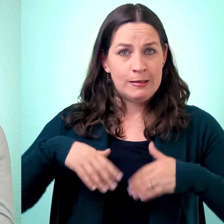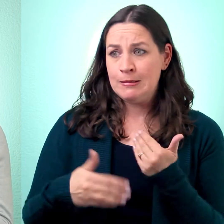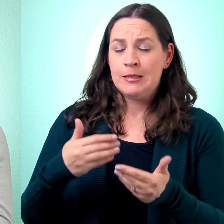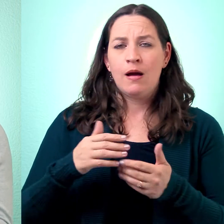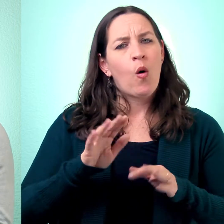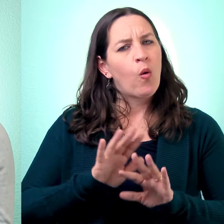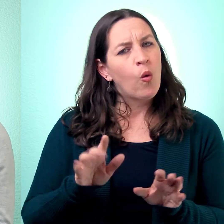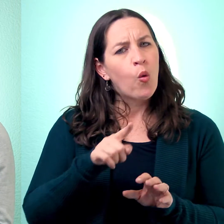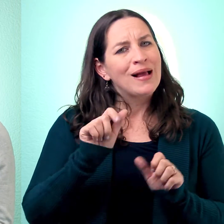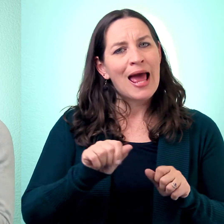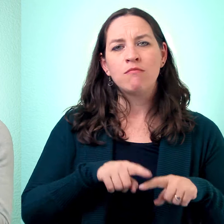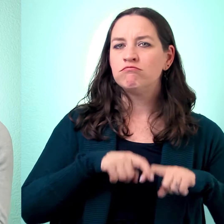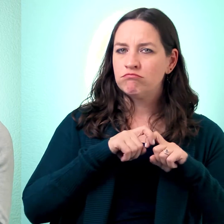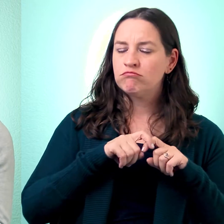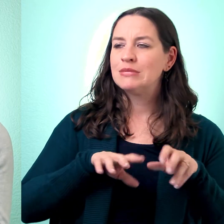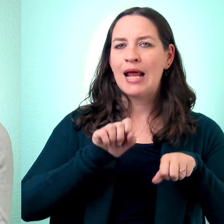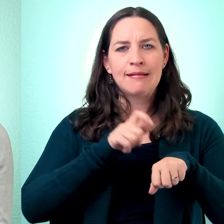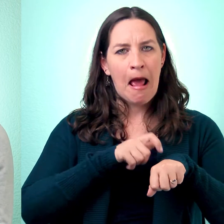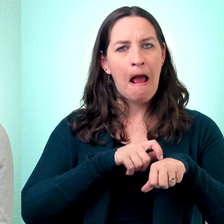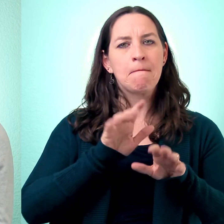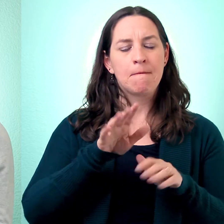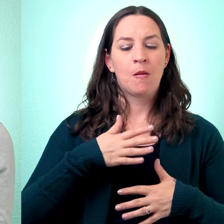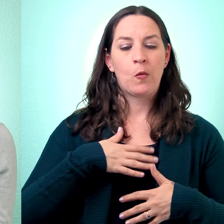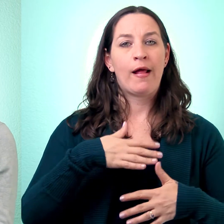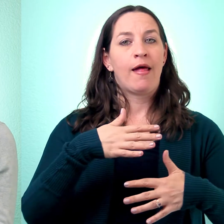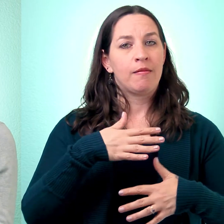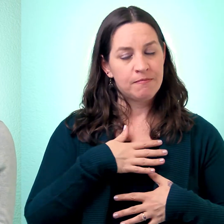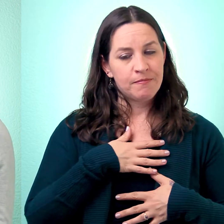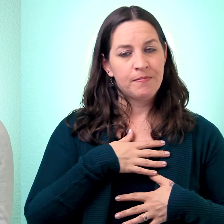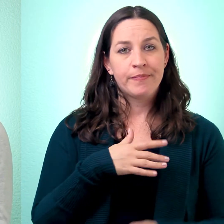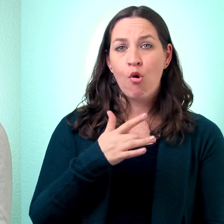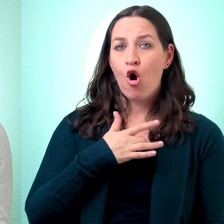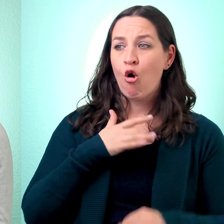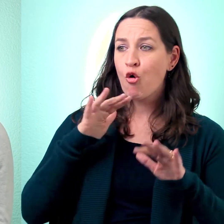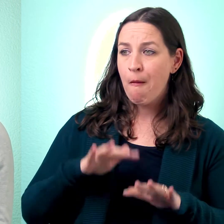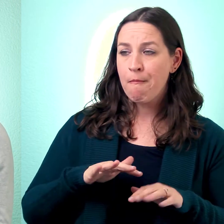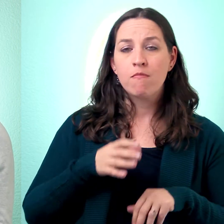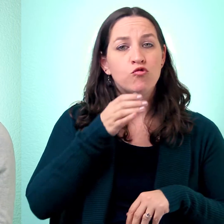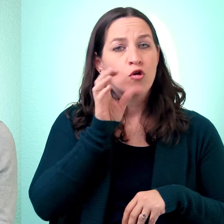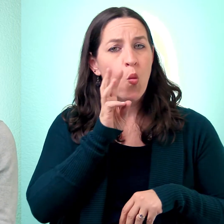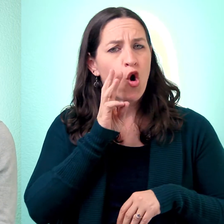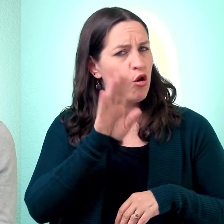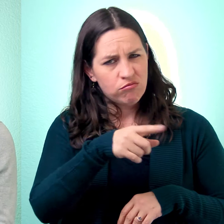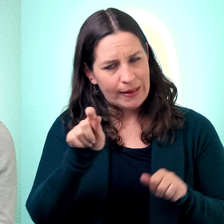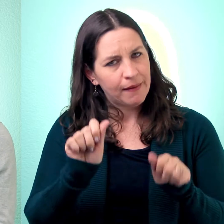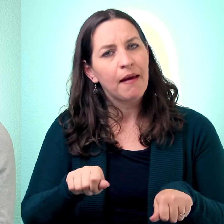test where you can't take a second to breathe, take a second to let your heart calm down or take a second to get a drink of water.